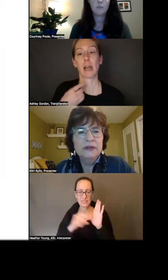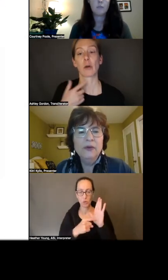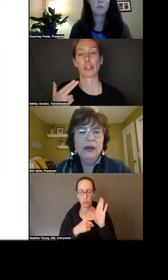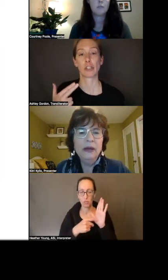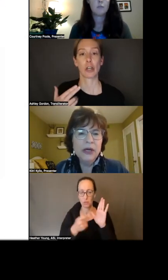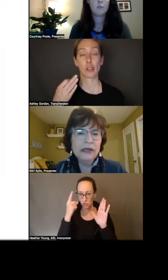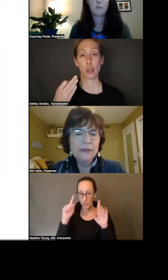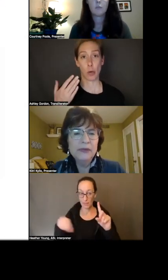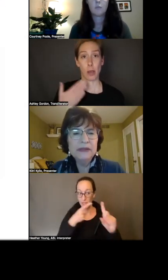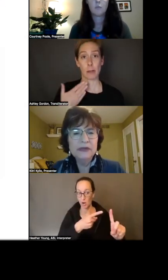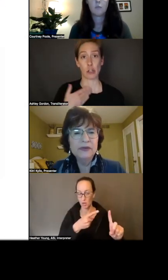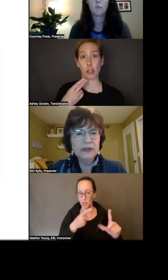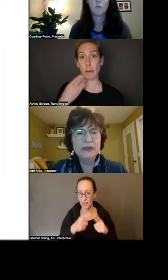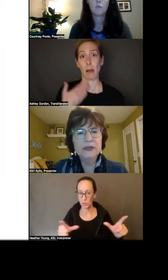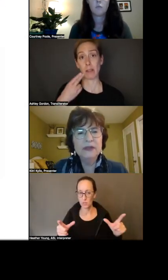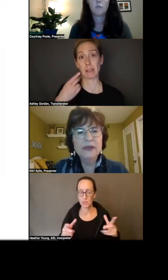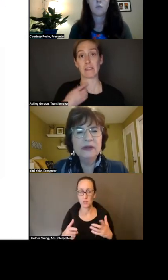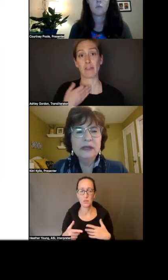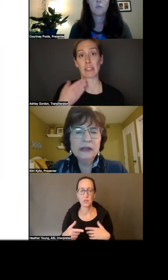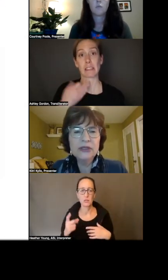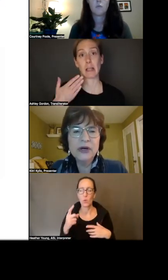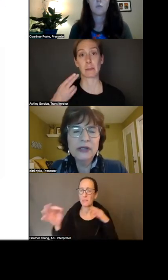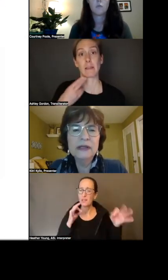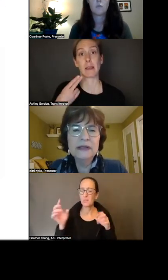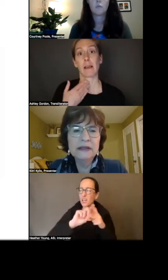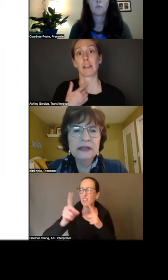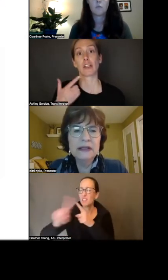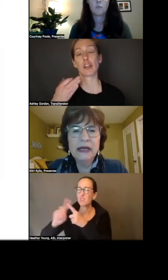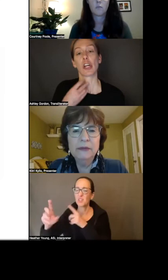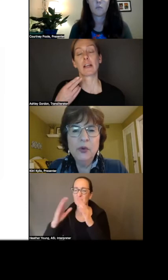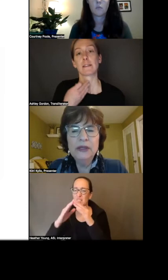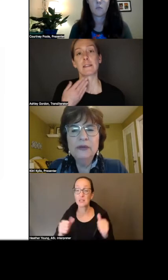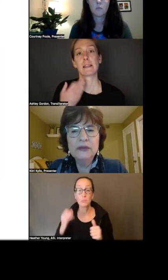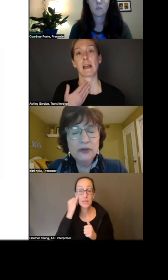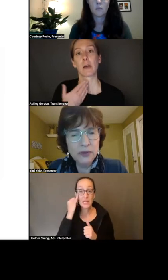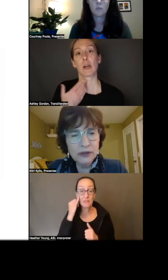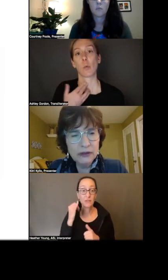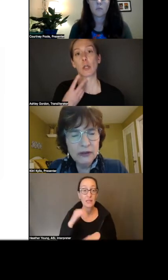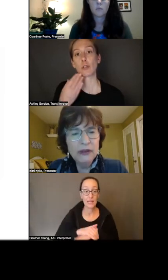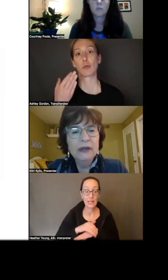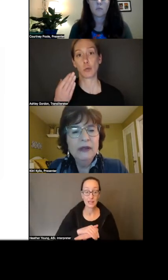So I'm talking about these different systems. If the English target sentence is "I am going to the store."